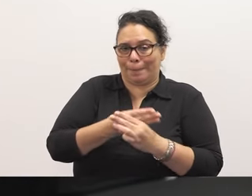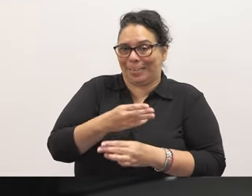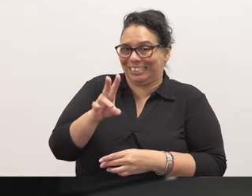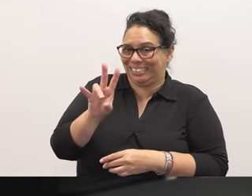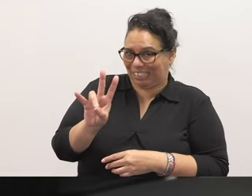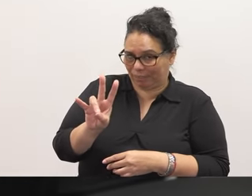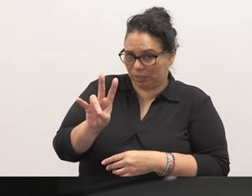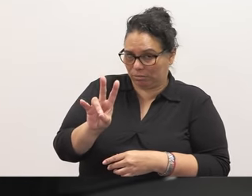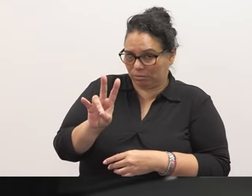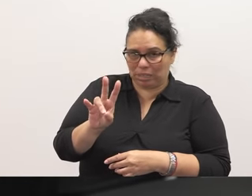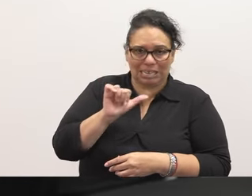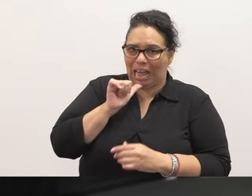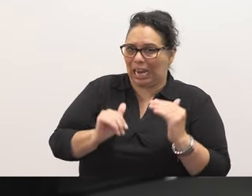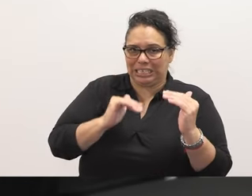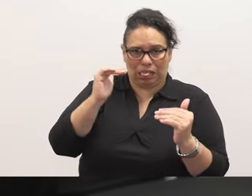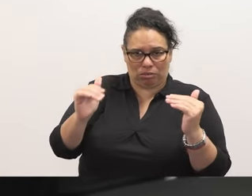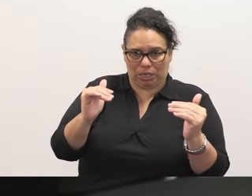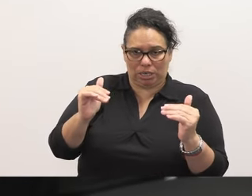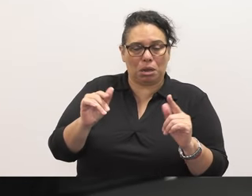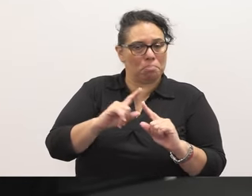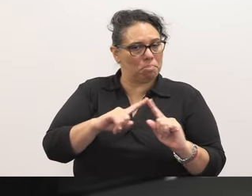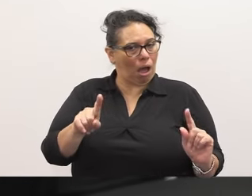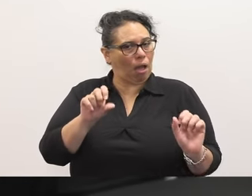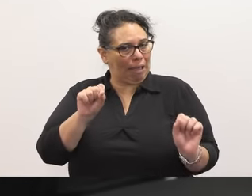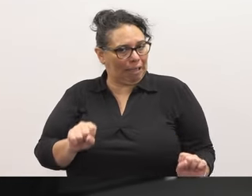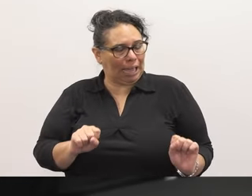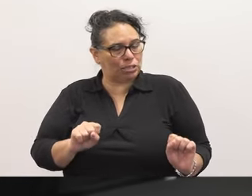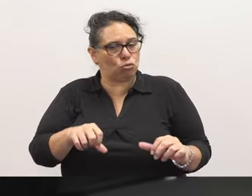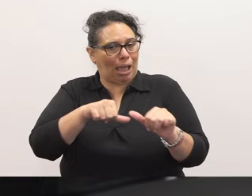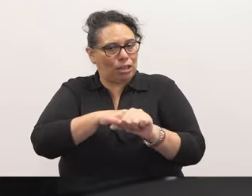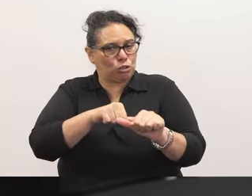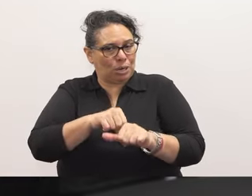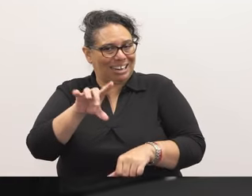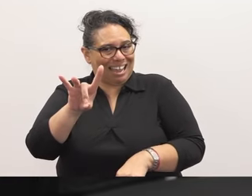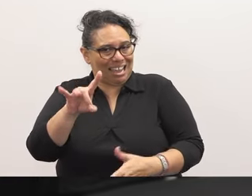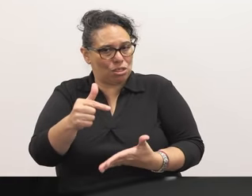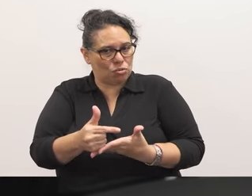that can actually jump up into algebra. So we have guidelines for schools to use.